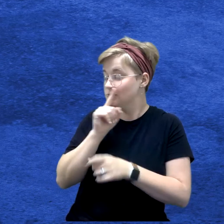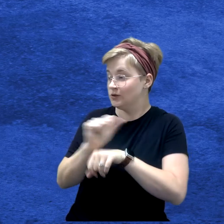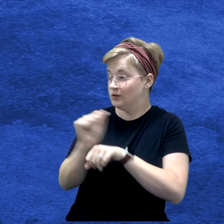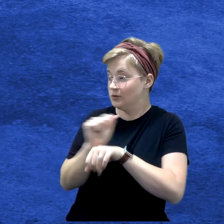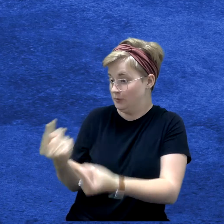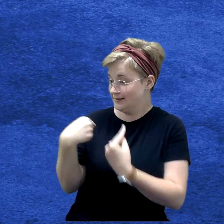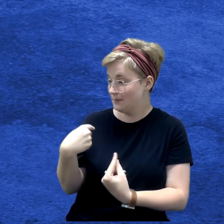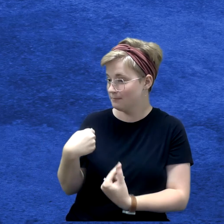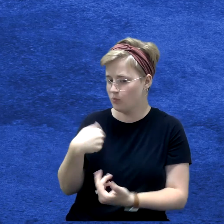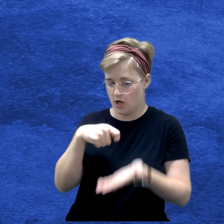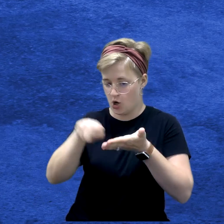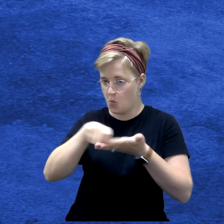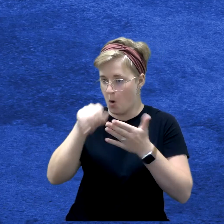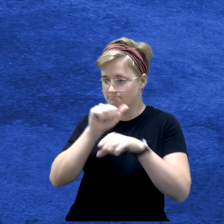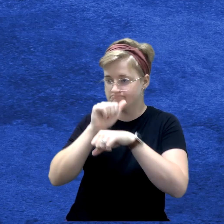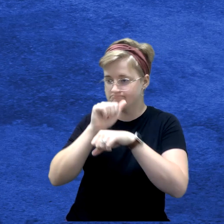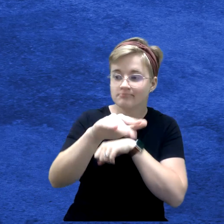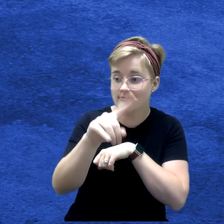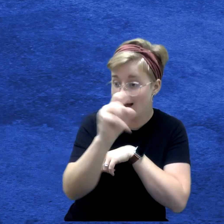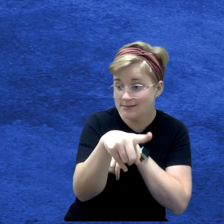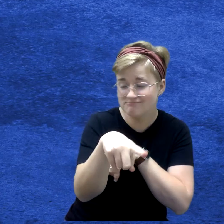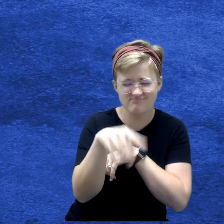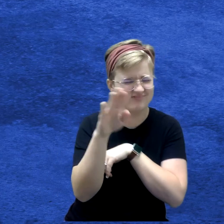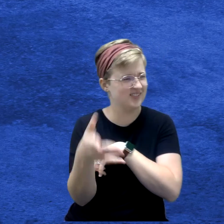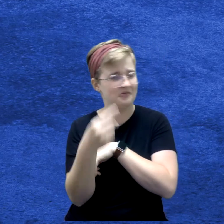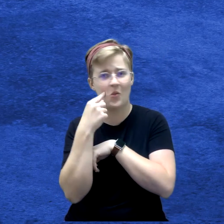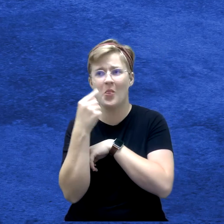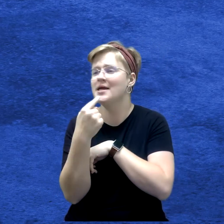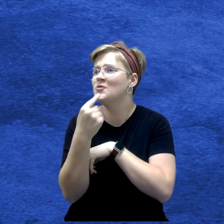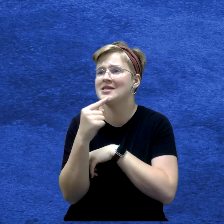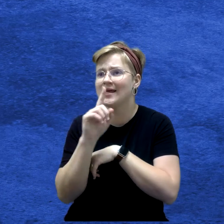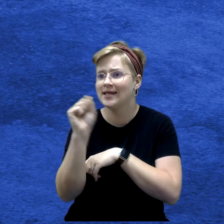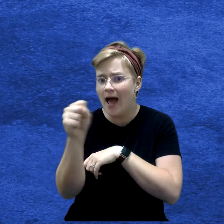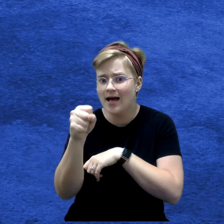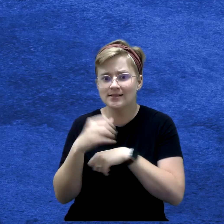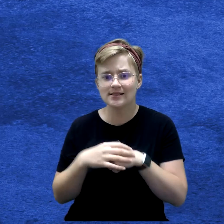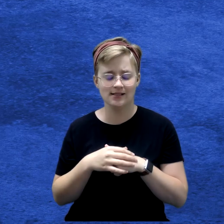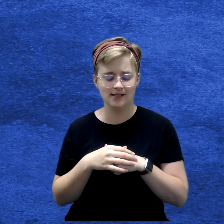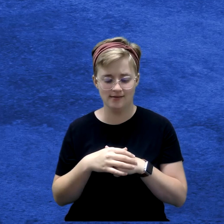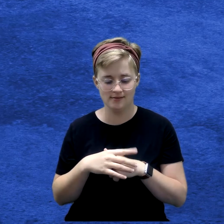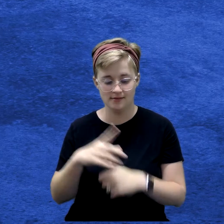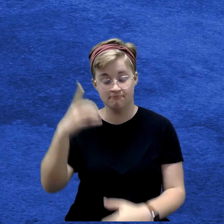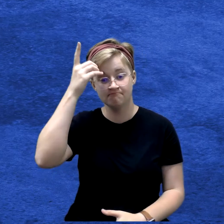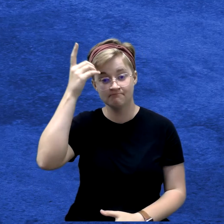When I wrote and asked him, I never thought he’d say yes.” Dink yanked his backpack out of his closet.